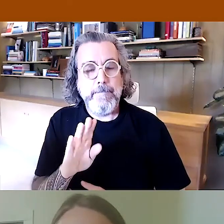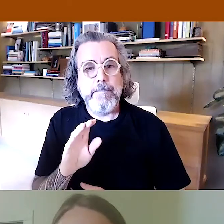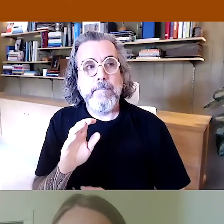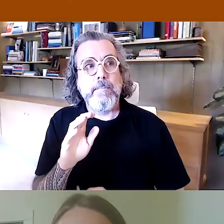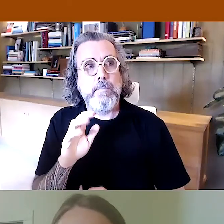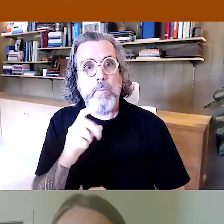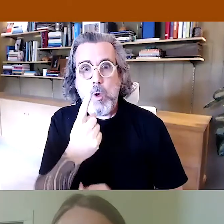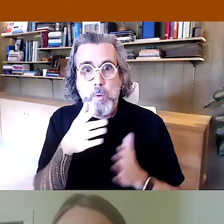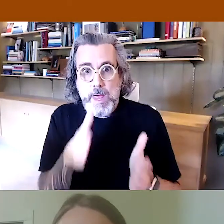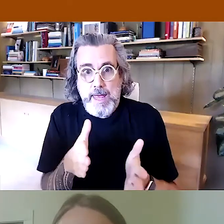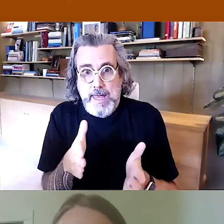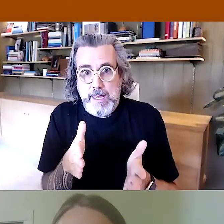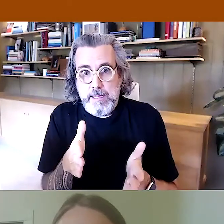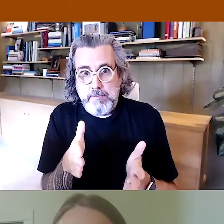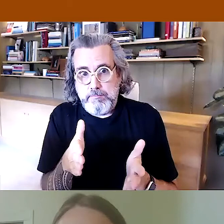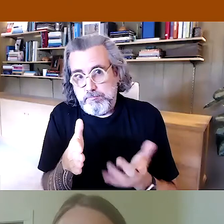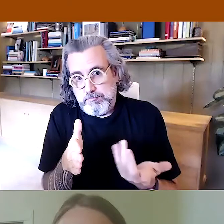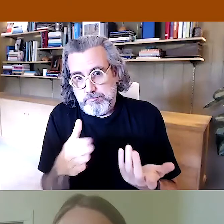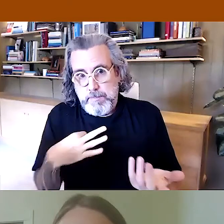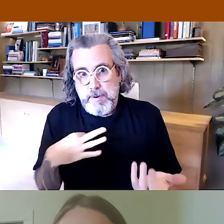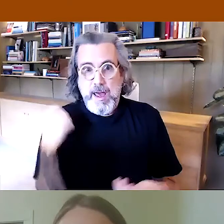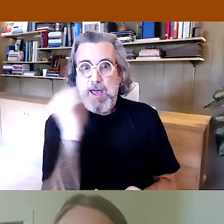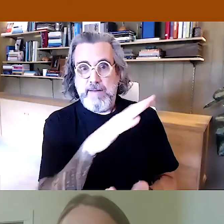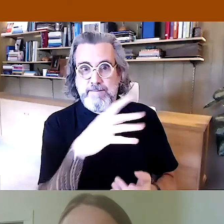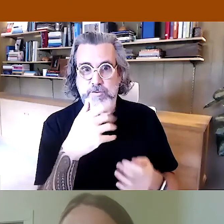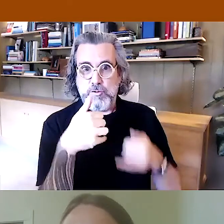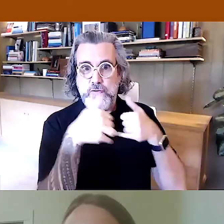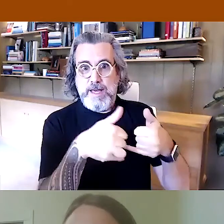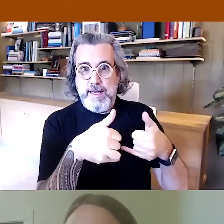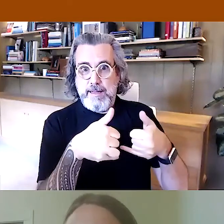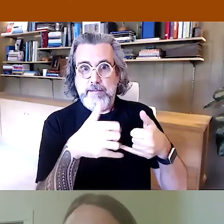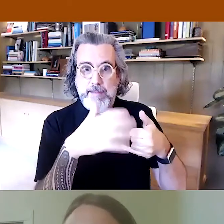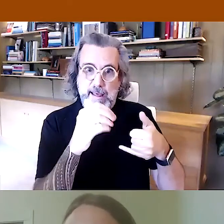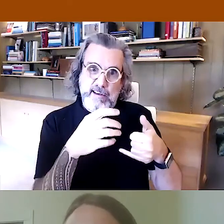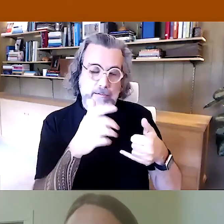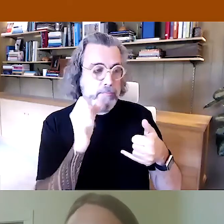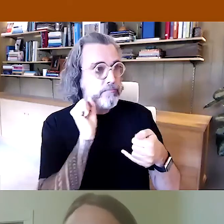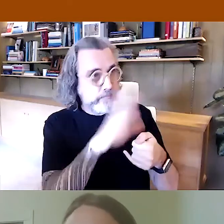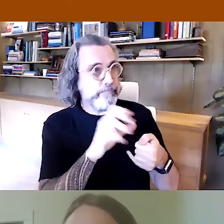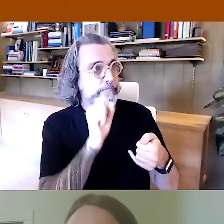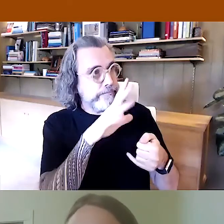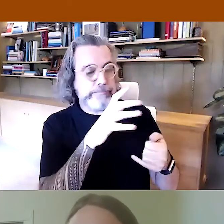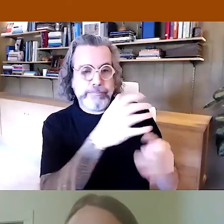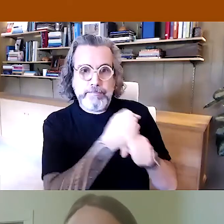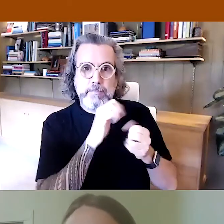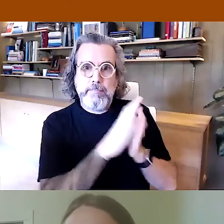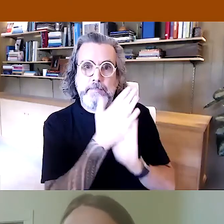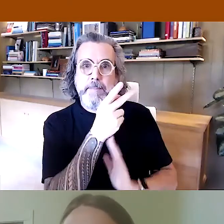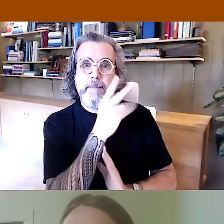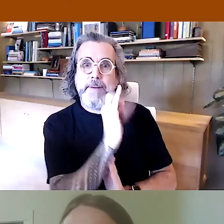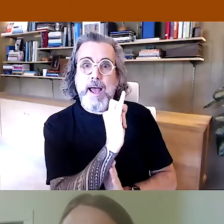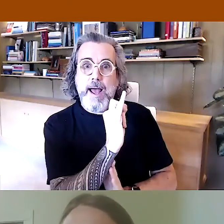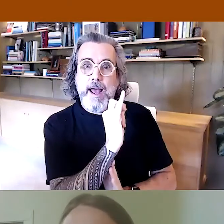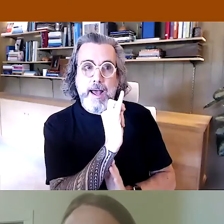suppose it's NTID faculty wanting to establish your own lab--one way would be for you to apply for a grant,